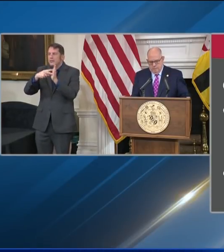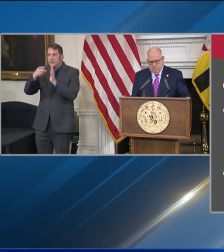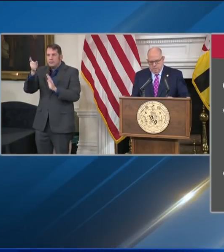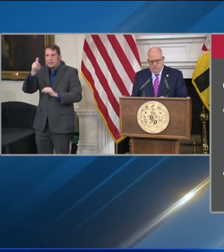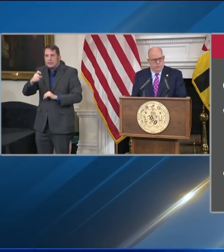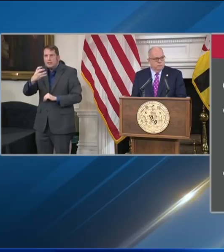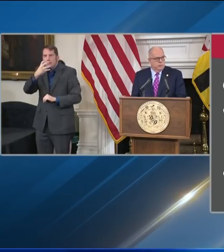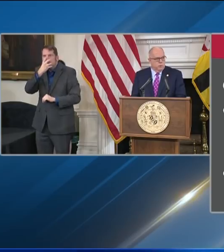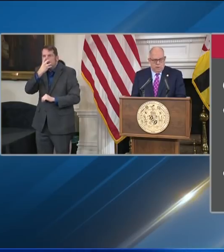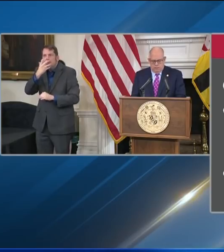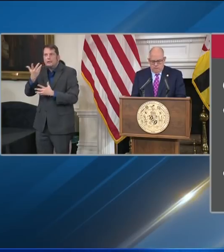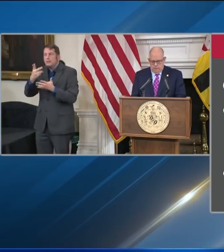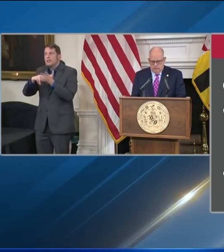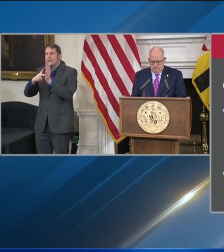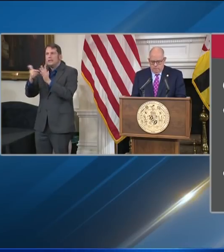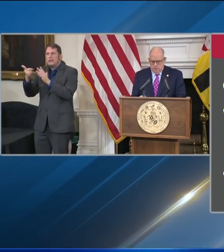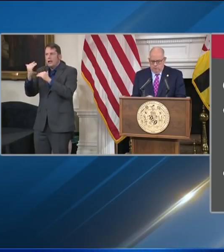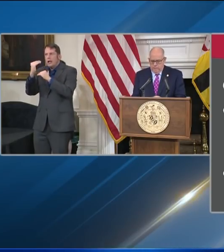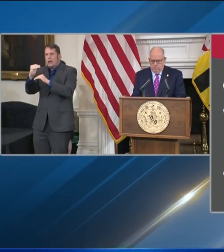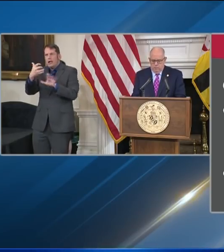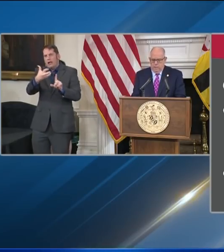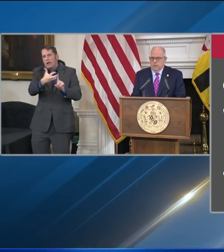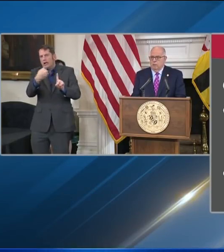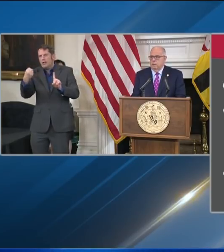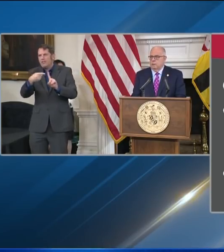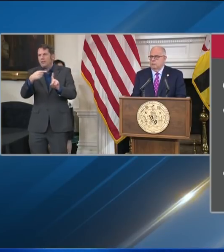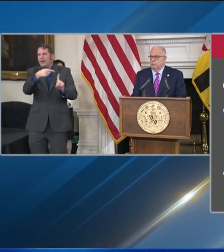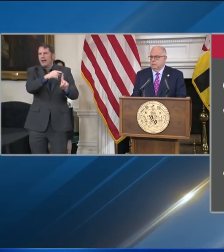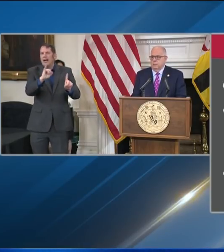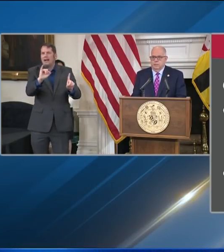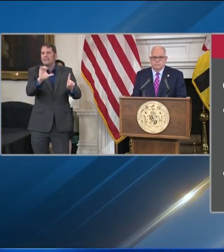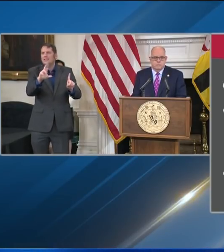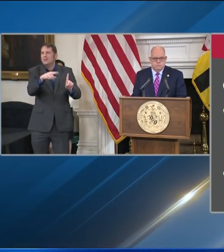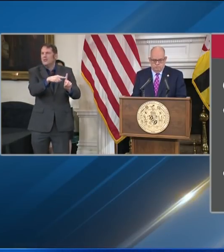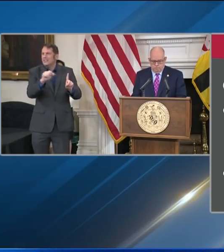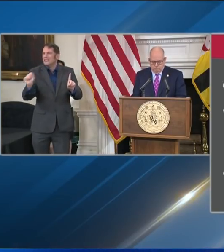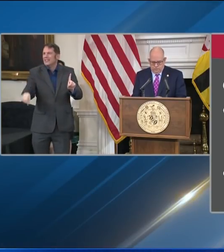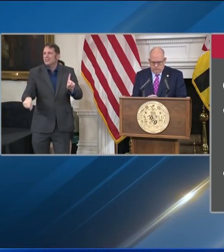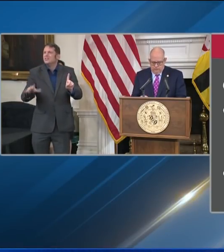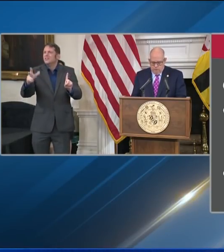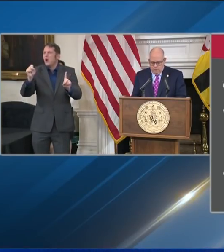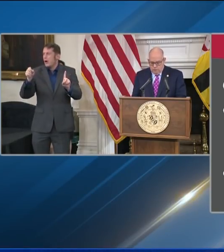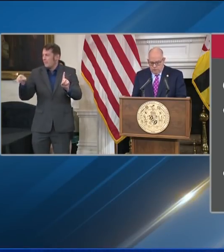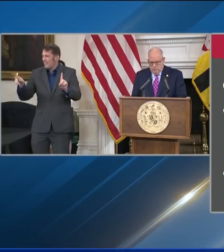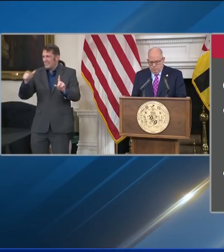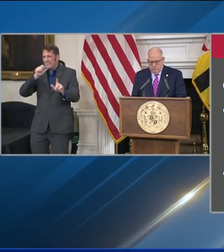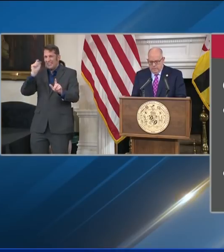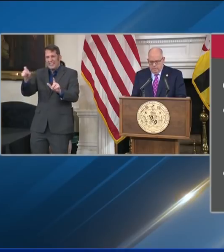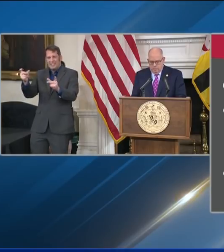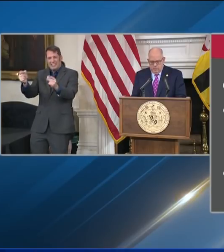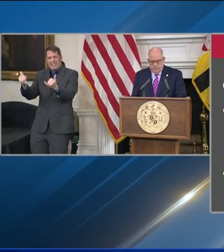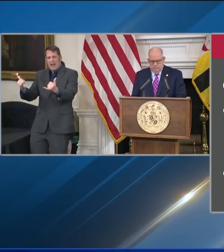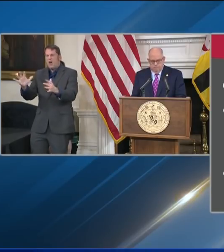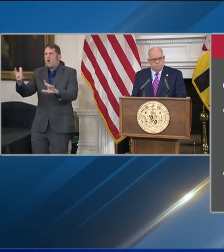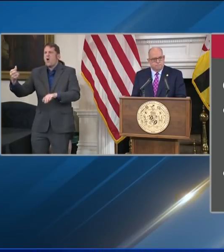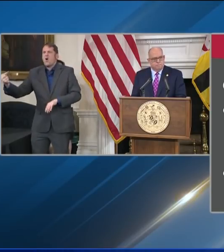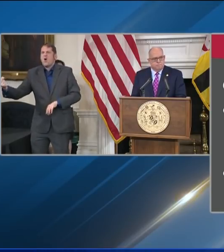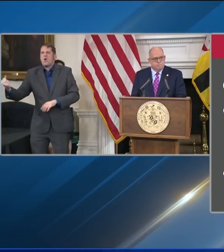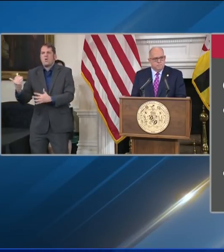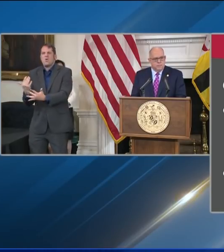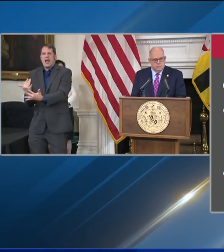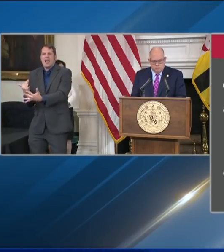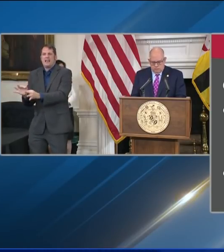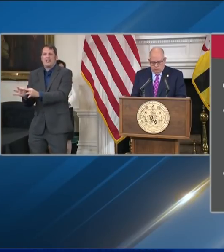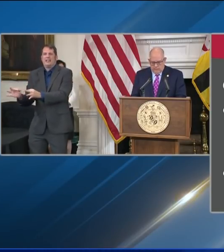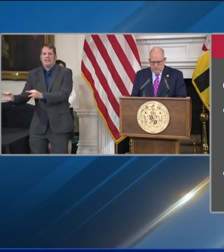VENTILATION ICU ADMISSIONS OR MAY HAVE A HIGH PROBABILITY OF REQUIRING POST-HOSPITAL CARE IN A NURSING FACILITY.